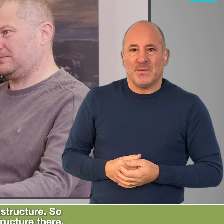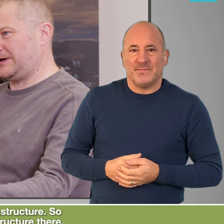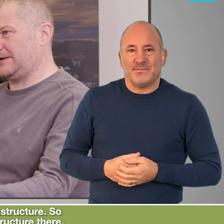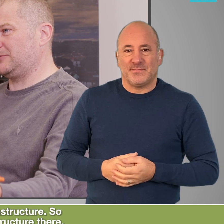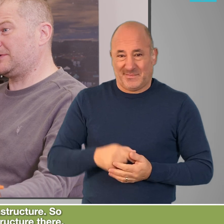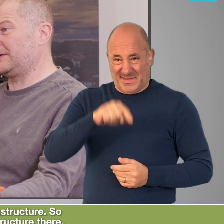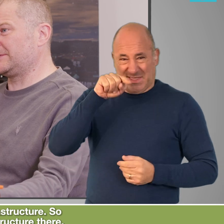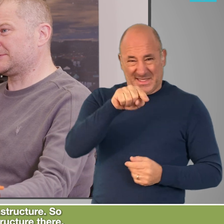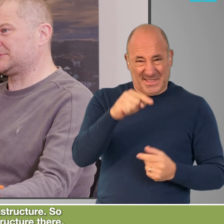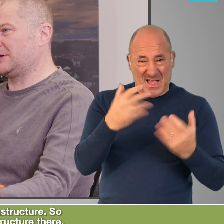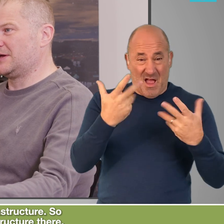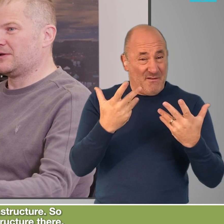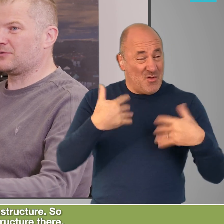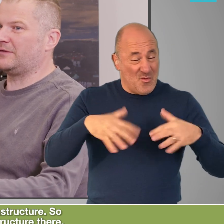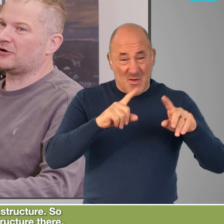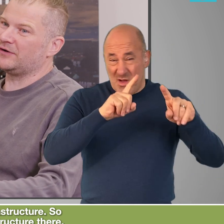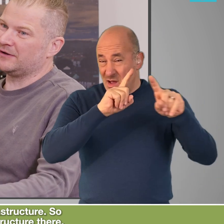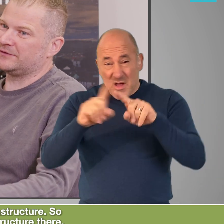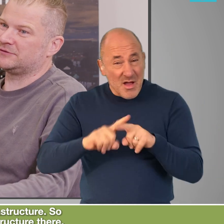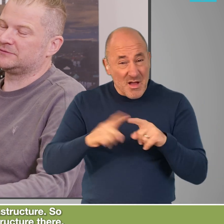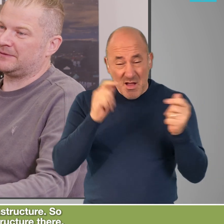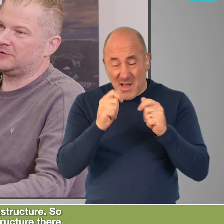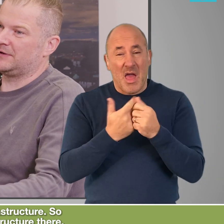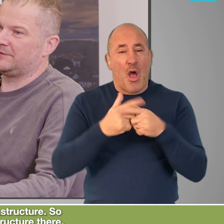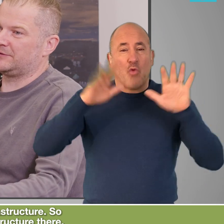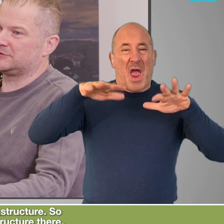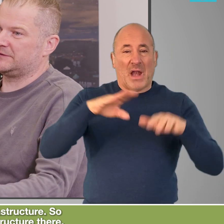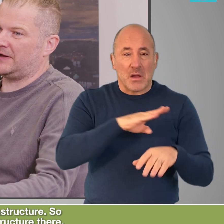up by Blue Green infrastructure. So that Blue Green infrastructure there,